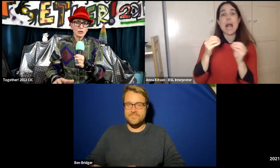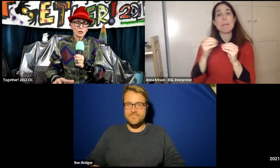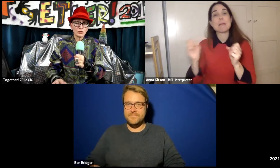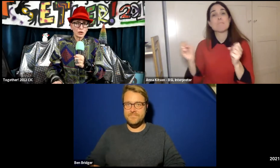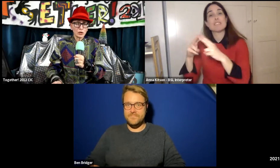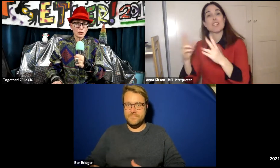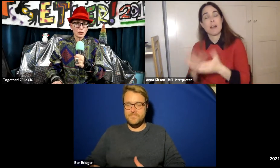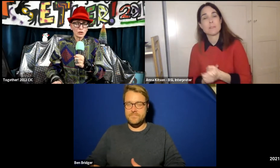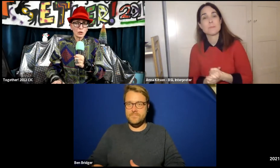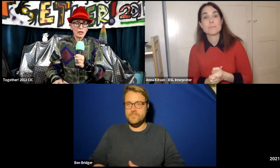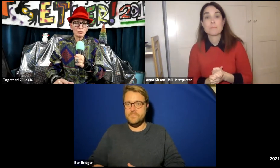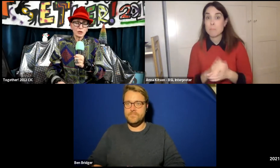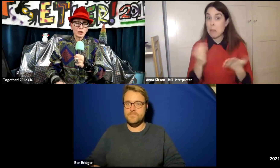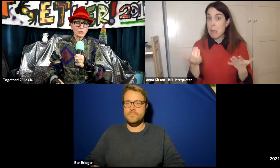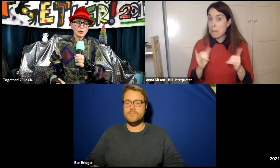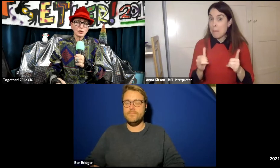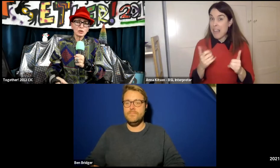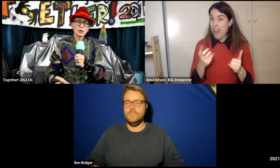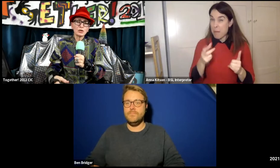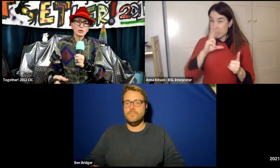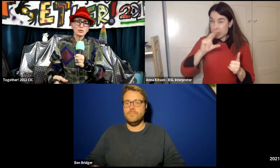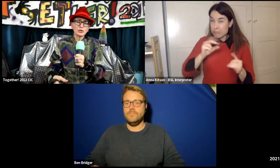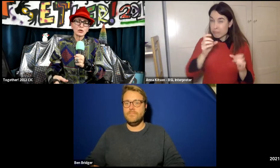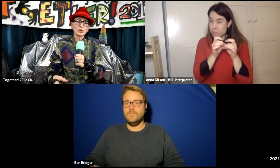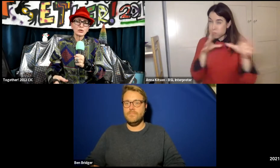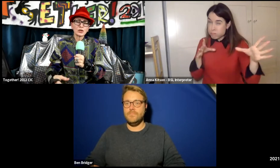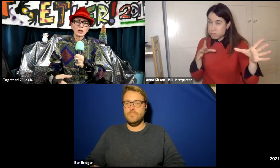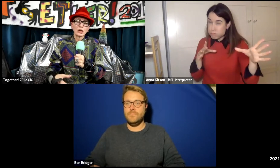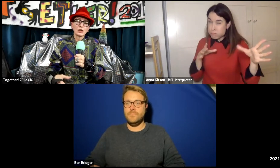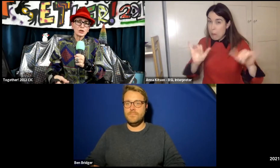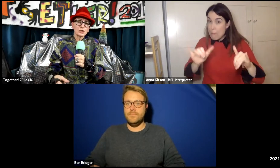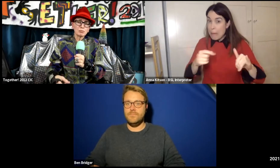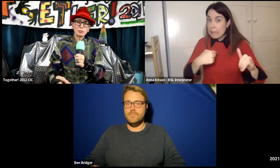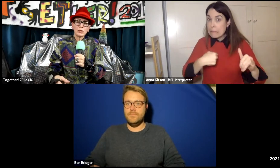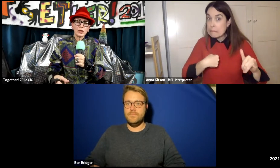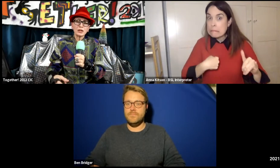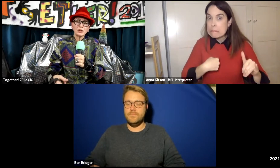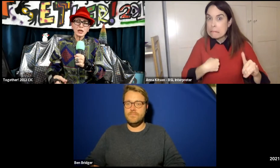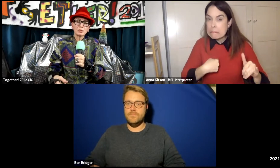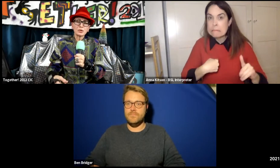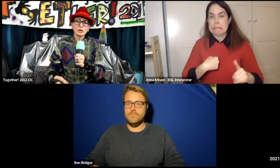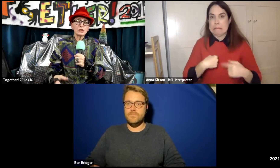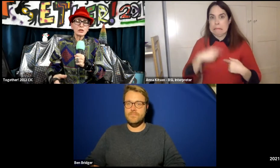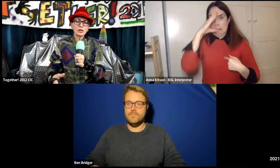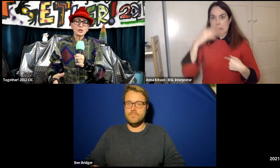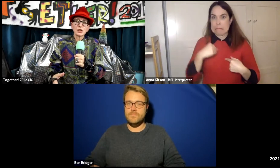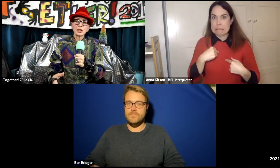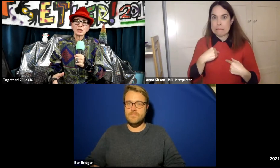to a fast, or anyone else is speaking to a fast, just put that in the live chat